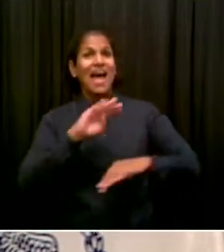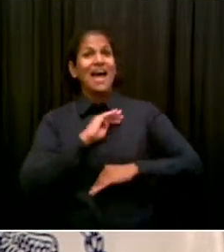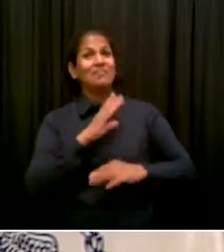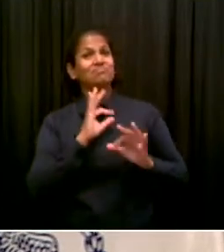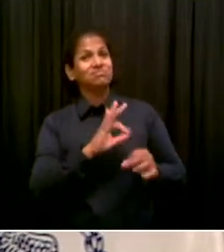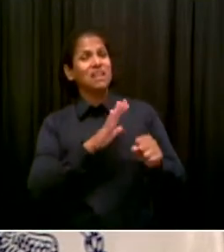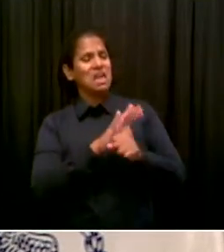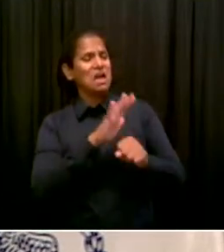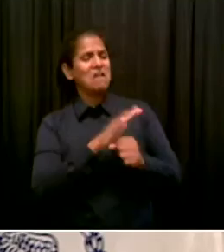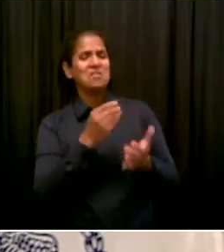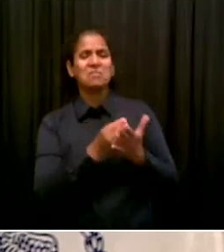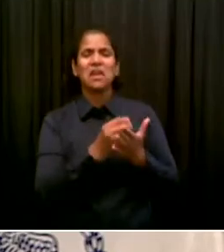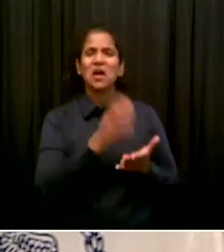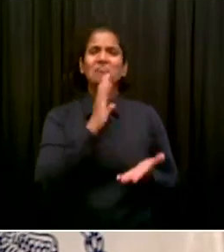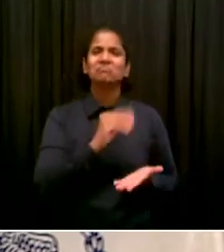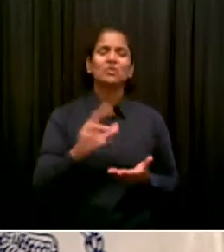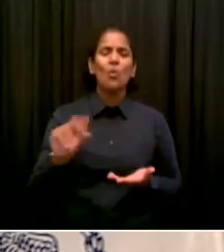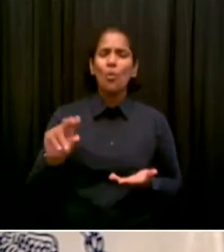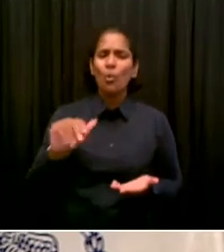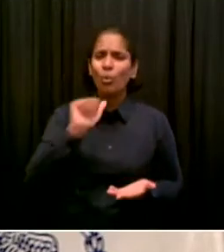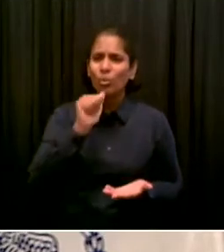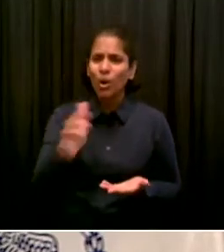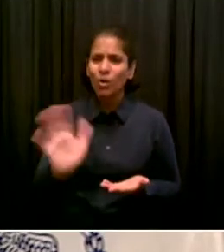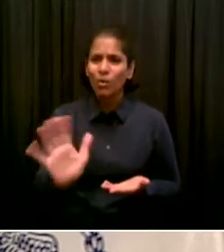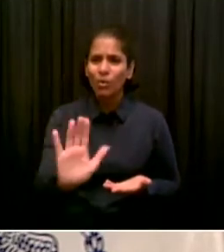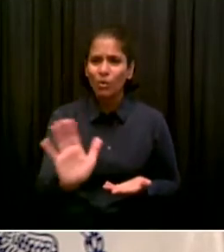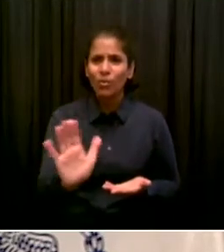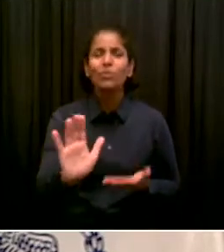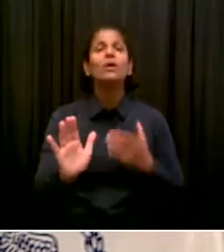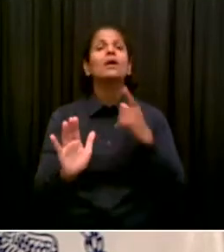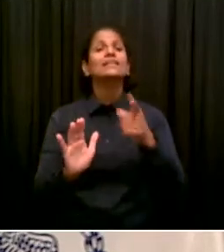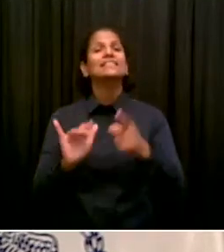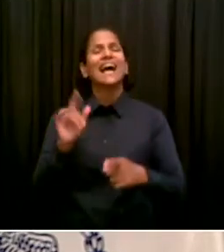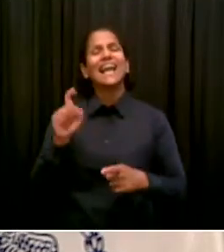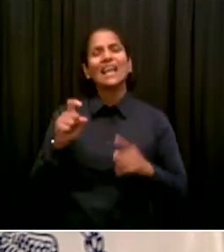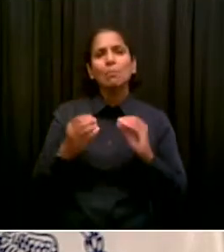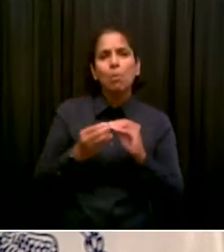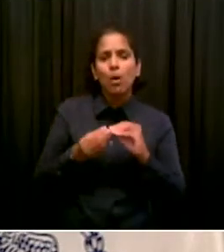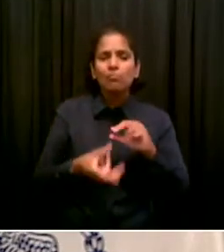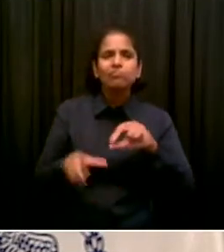IF THEY WHREE WEWOULD BE